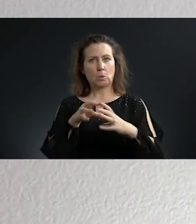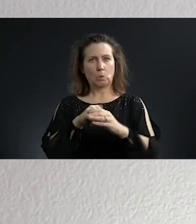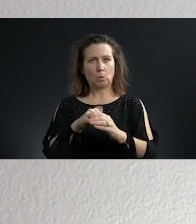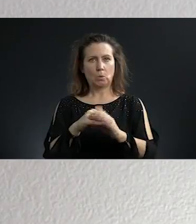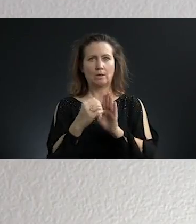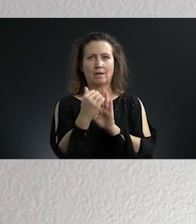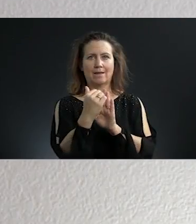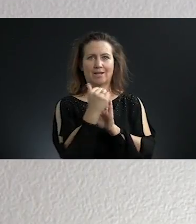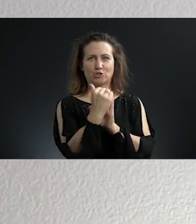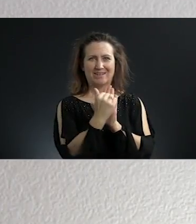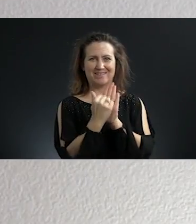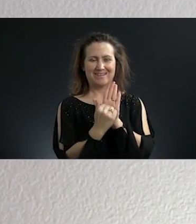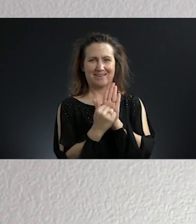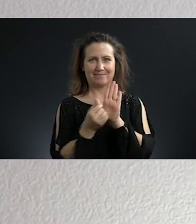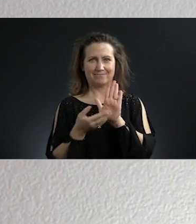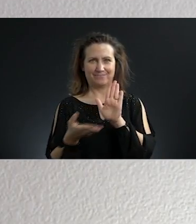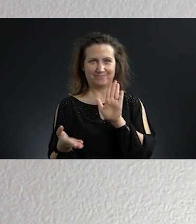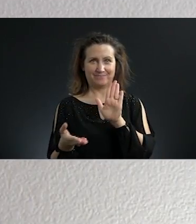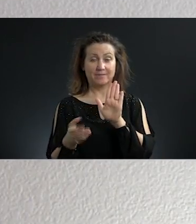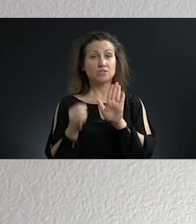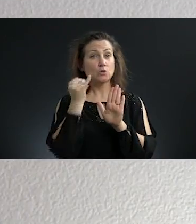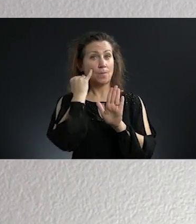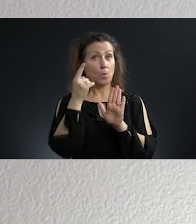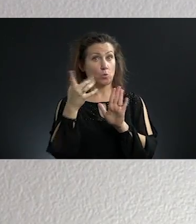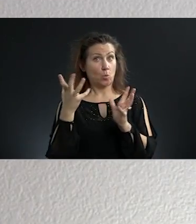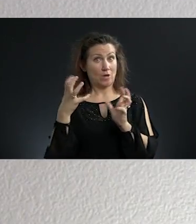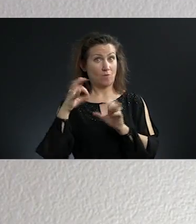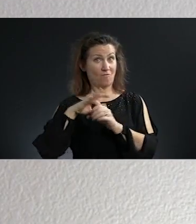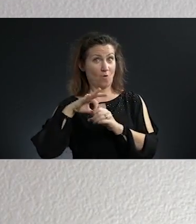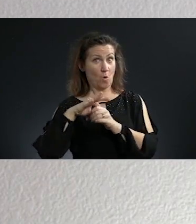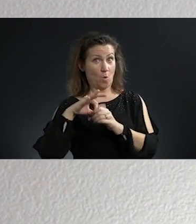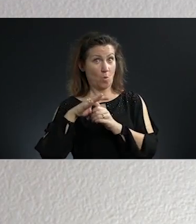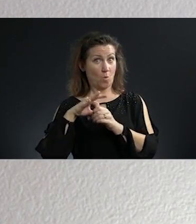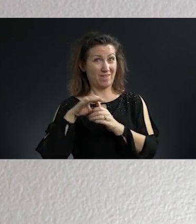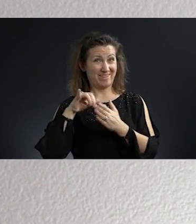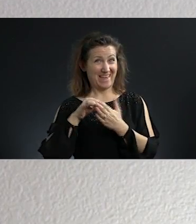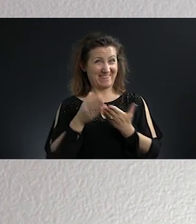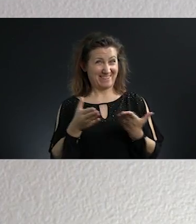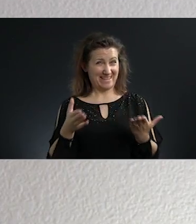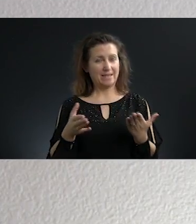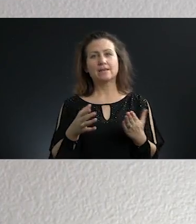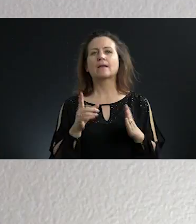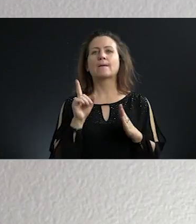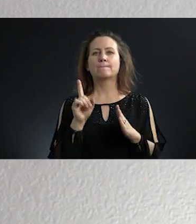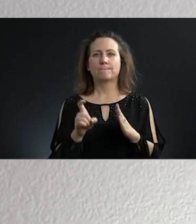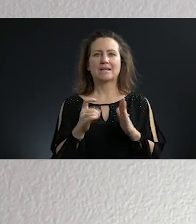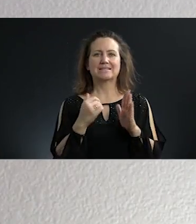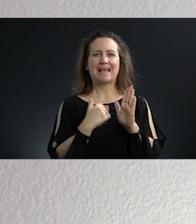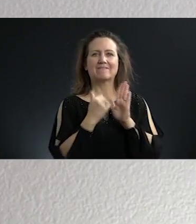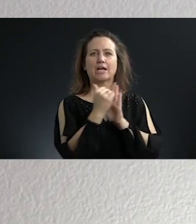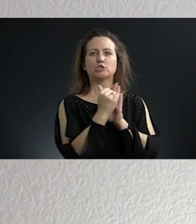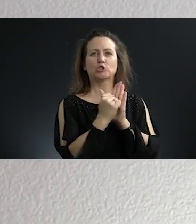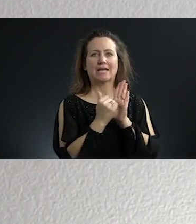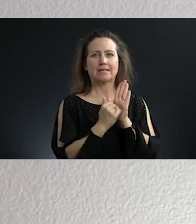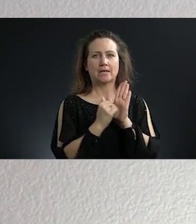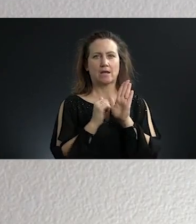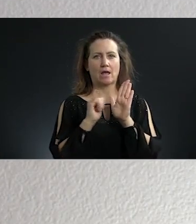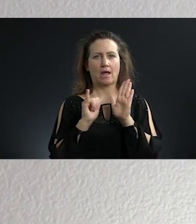So if this we're going to be voted on it would have to be an agenda item public comment [is] a no action item